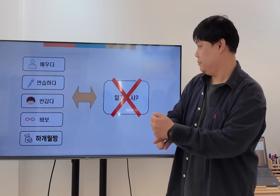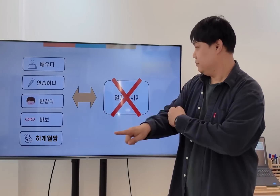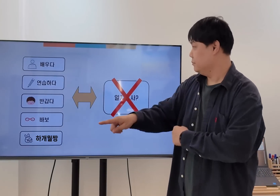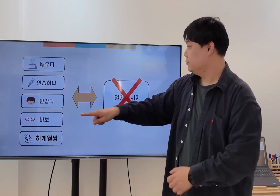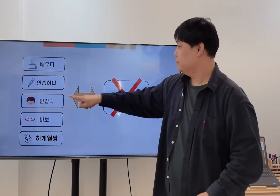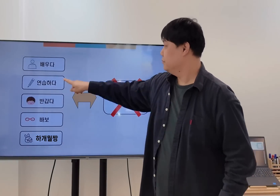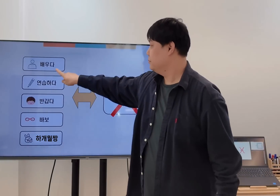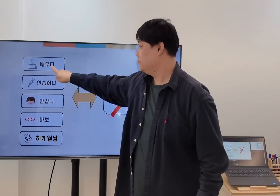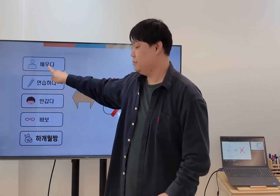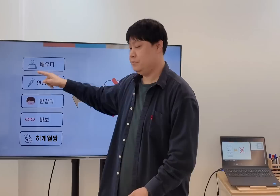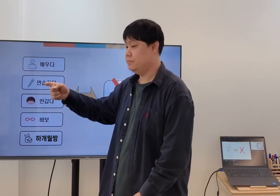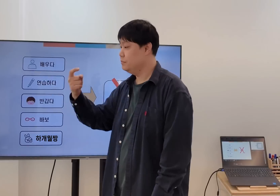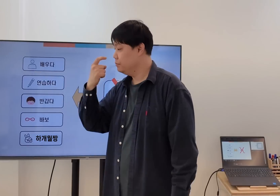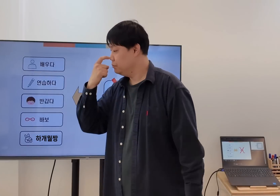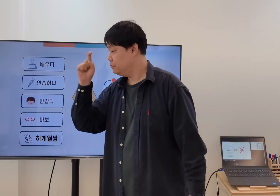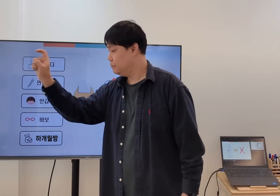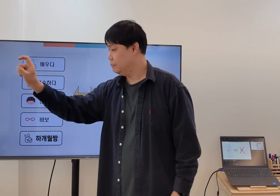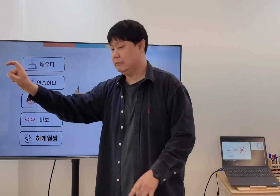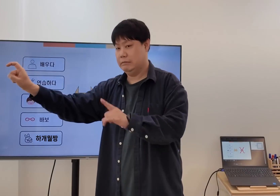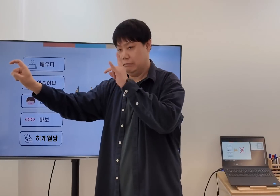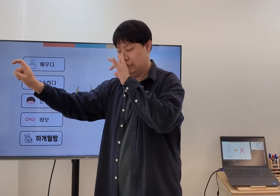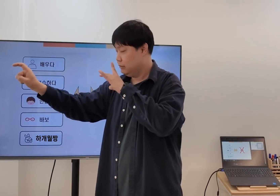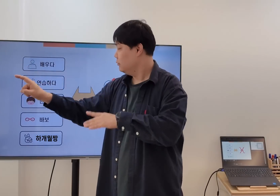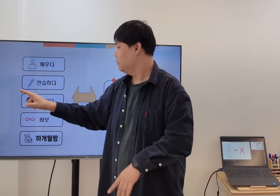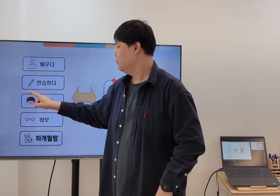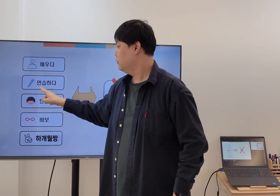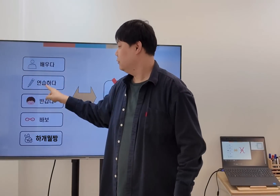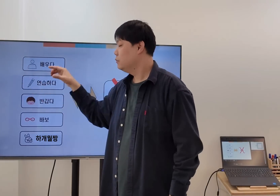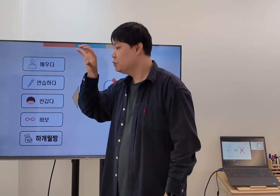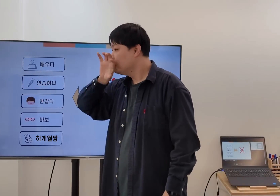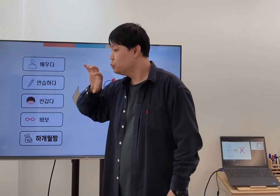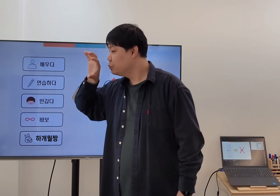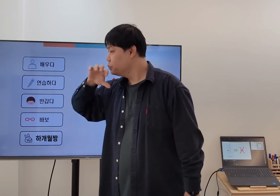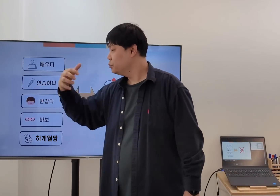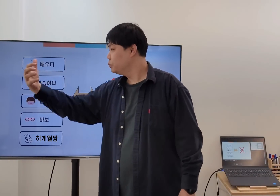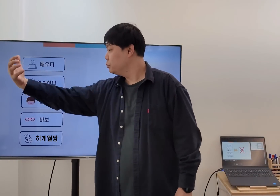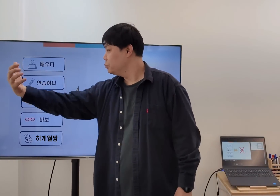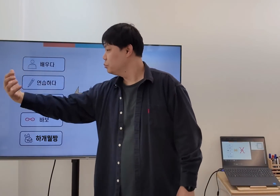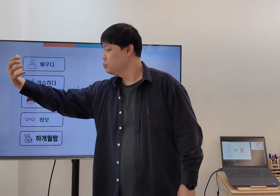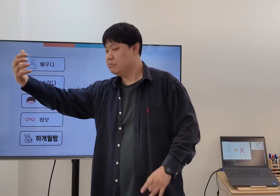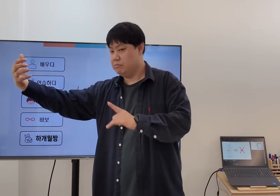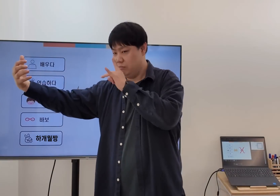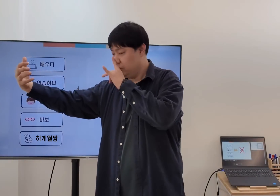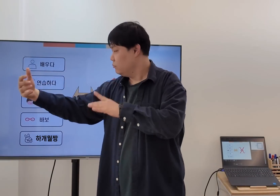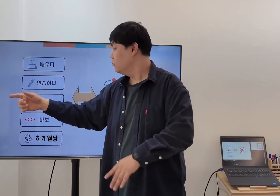Learn, not on the other side, Practice, not on the other side.